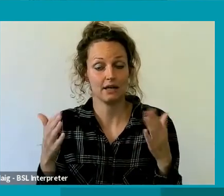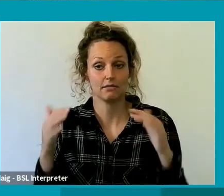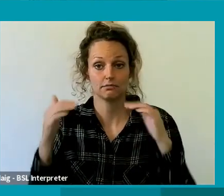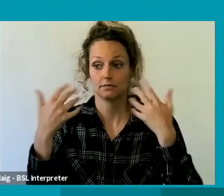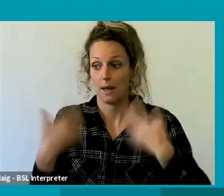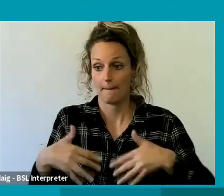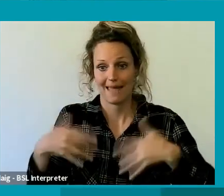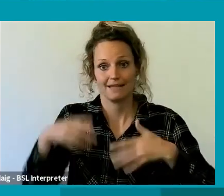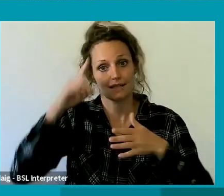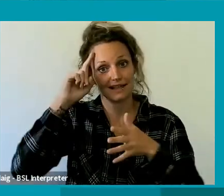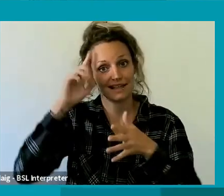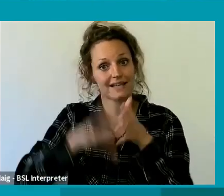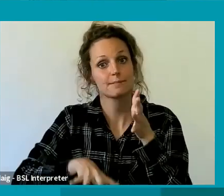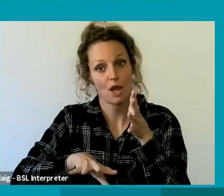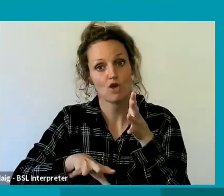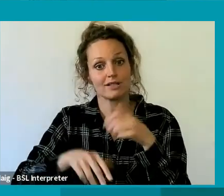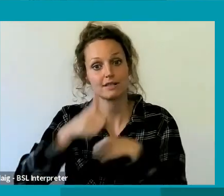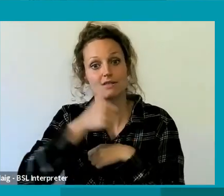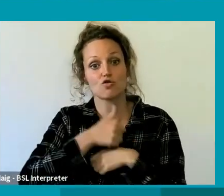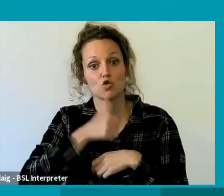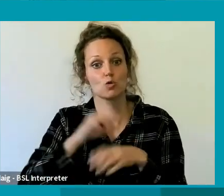What does that mean outstanding experiences?